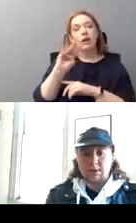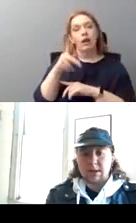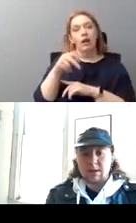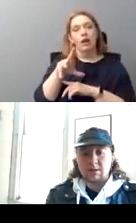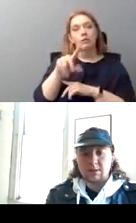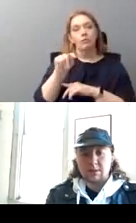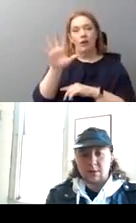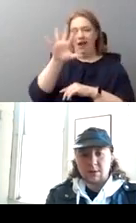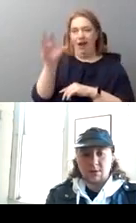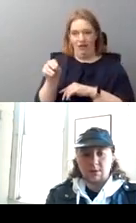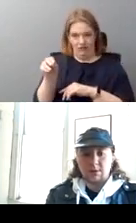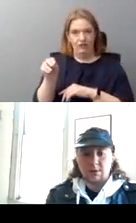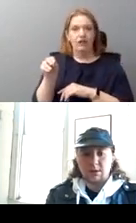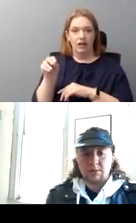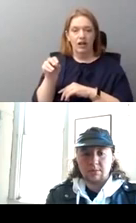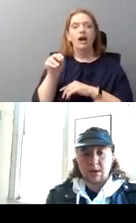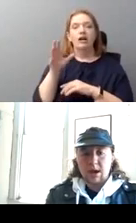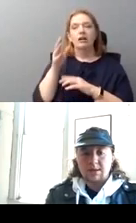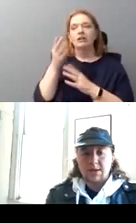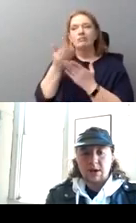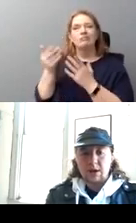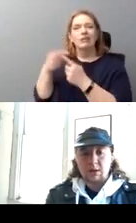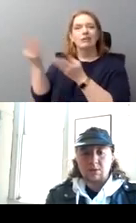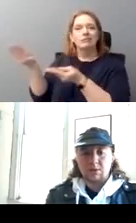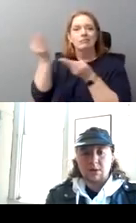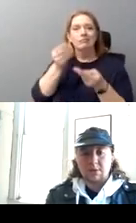and leading hunting safaris throughout the continent. David Ireland was looking for